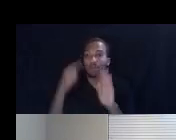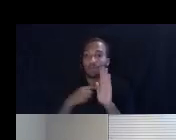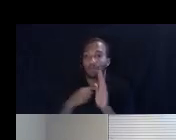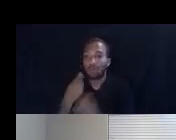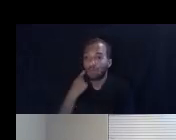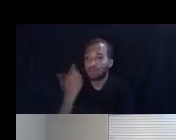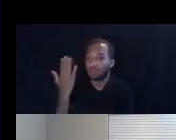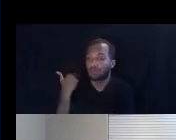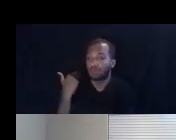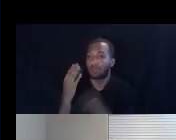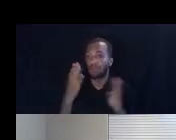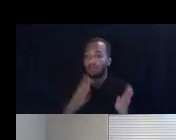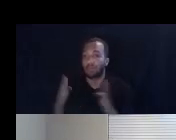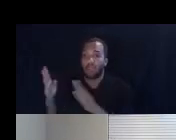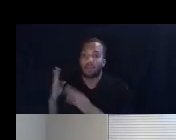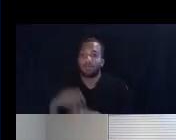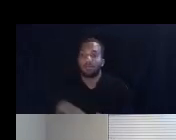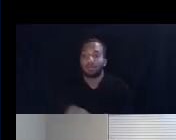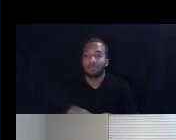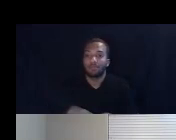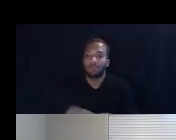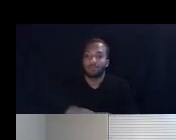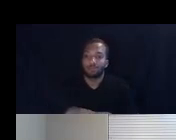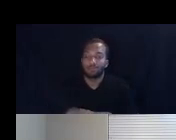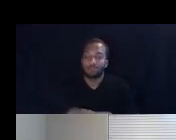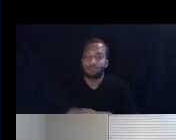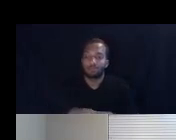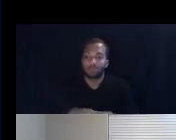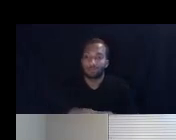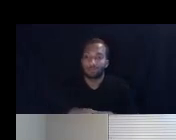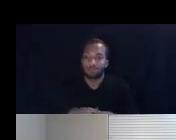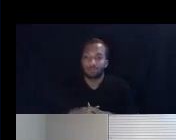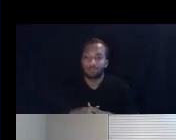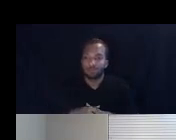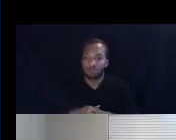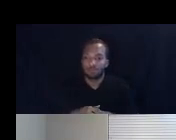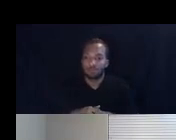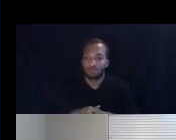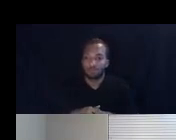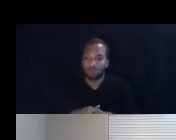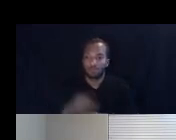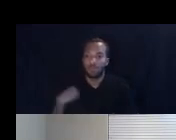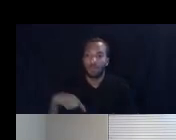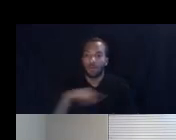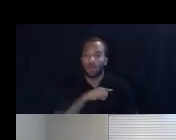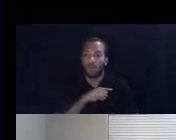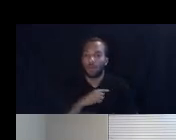we did a crosswalk across all of the current CHIPs, all the current CHNAs and identify areas